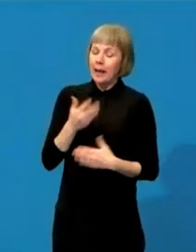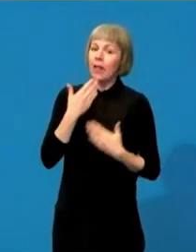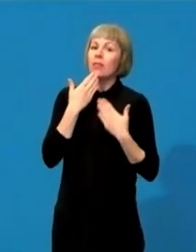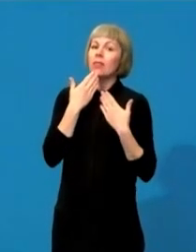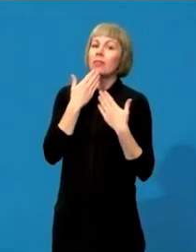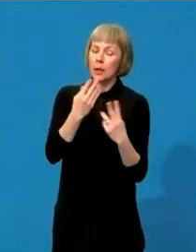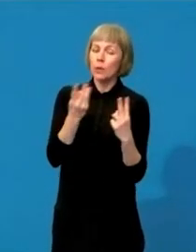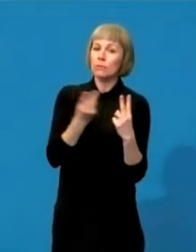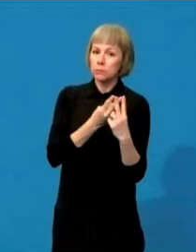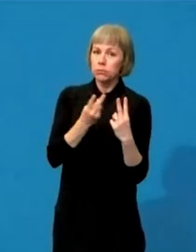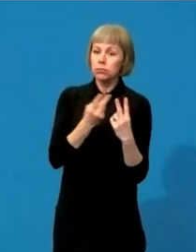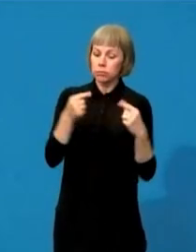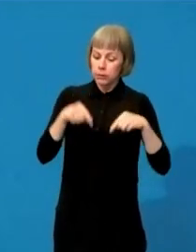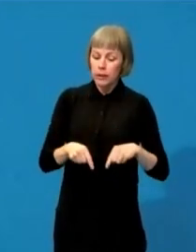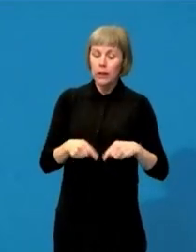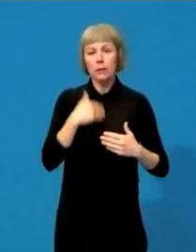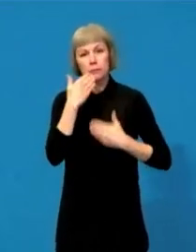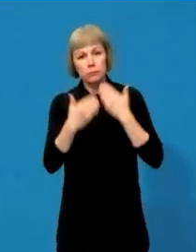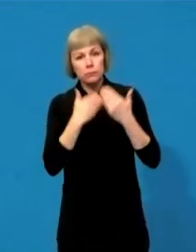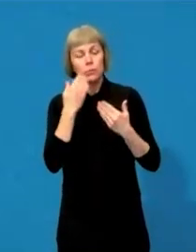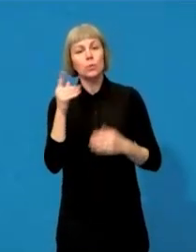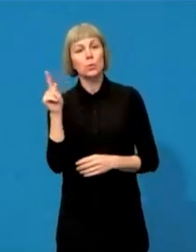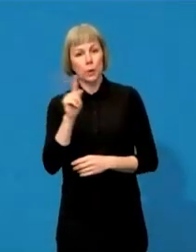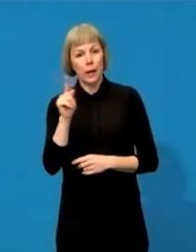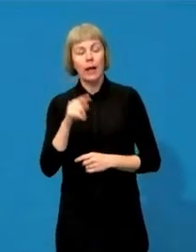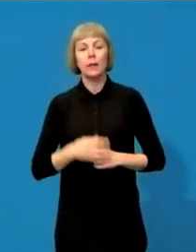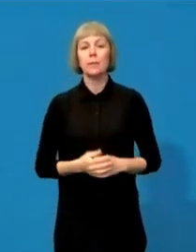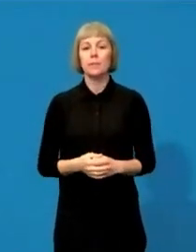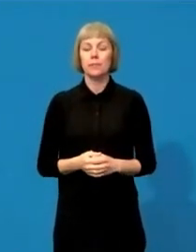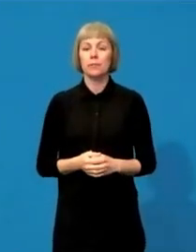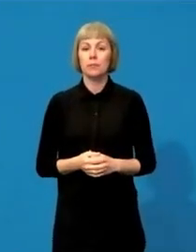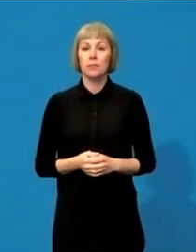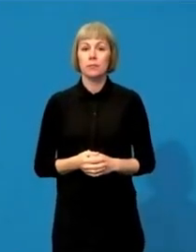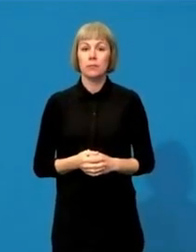McEwin for the evidence you've given. If I may say so, it's very powerful evidence.